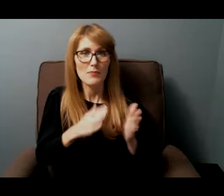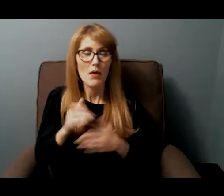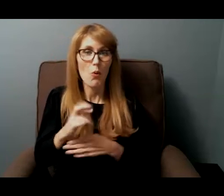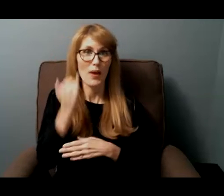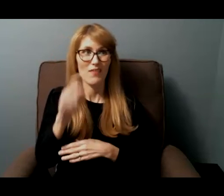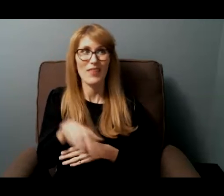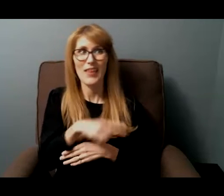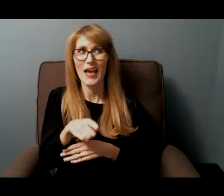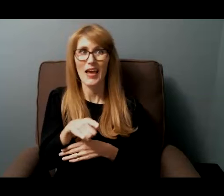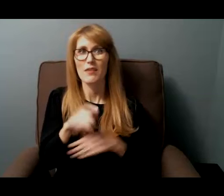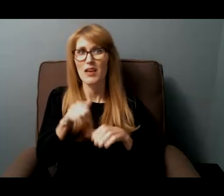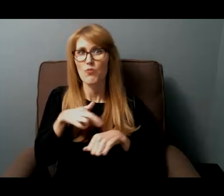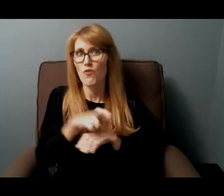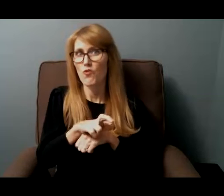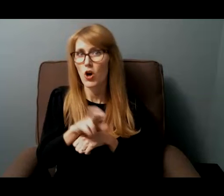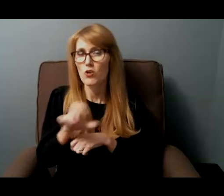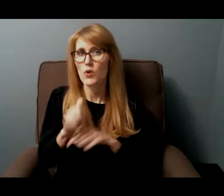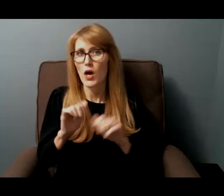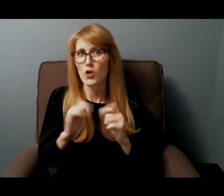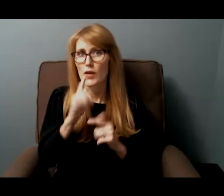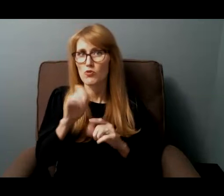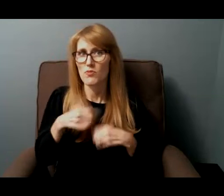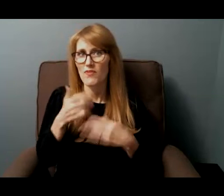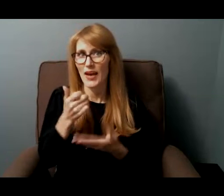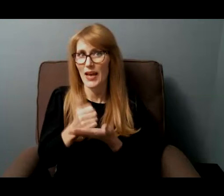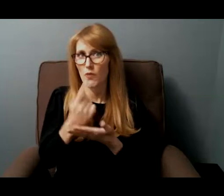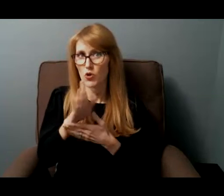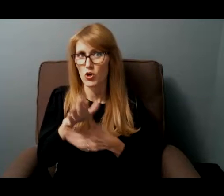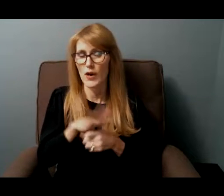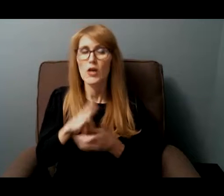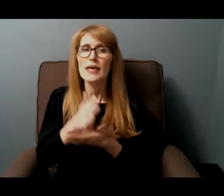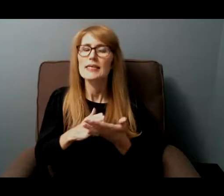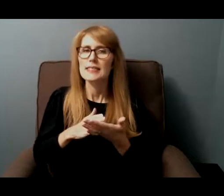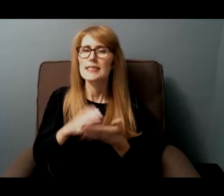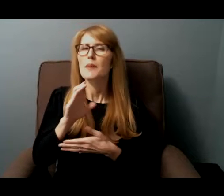provide help in your area. Some CILs do have benefit planners on staff, but if they don't,